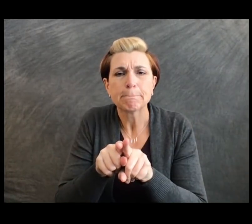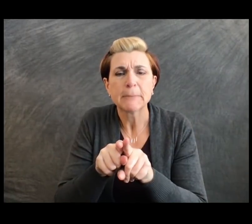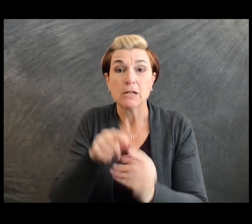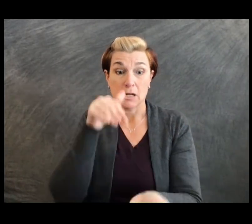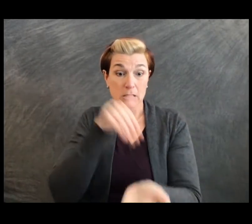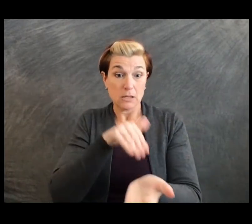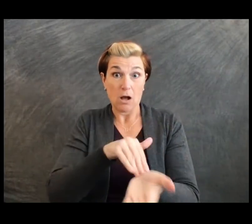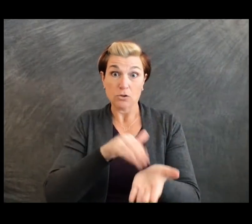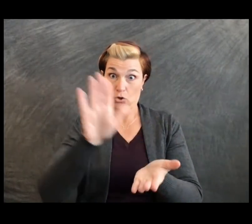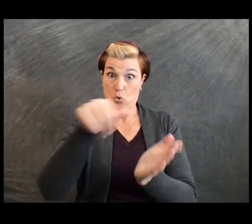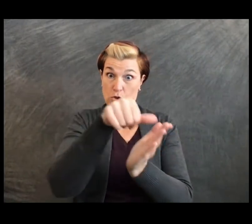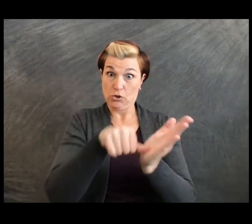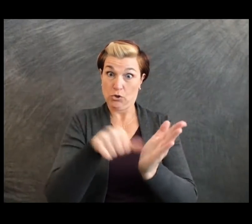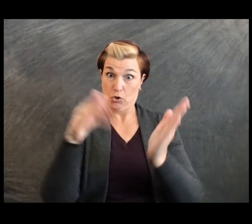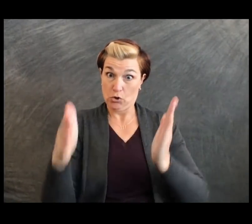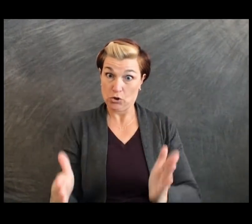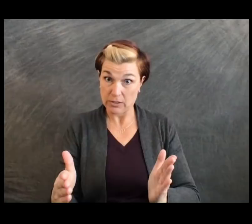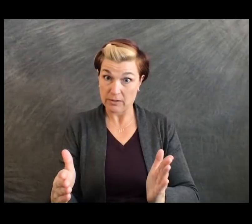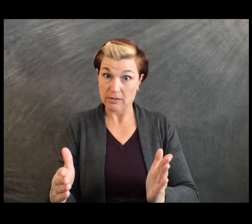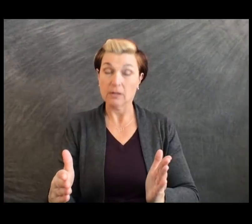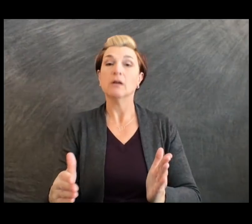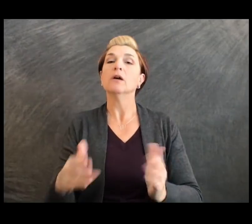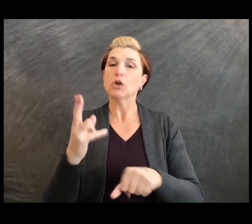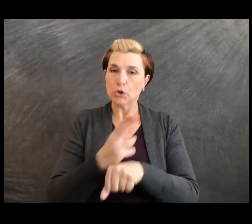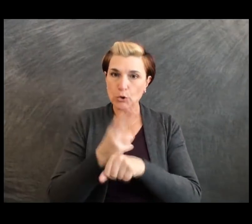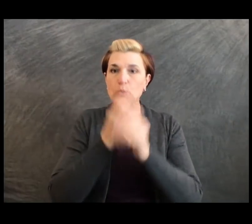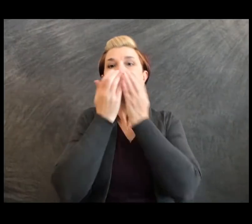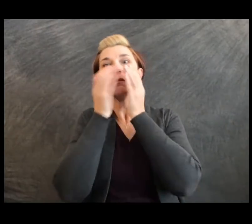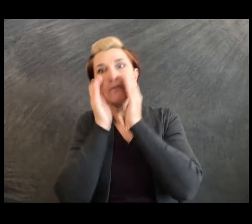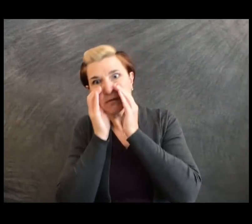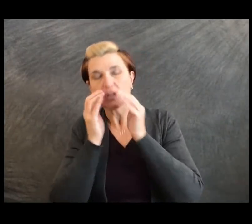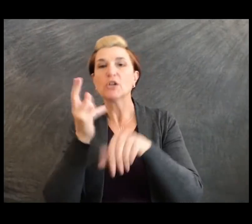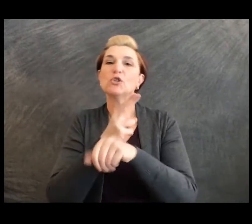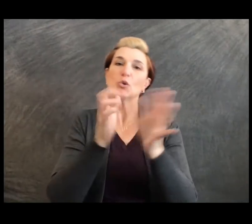ventilators that you might need so let's pull in this together and we will get